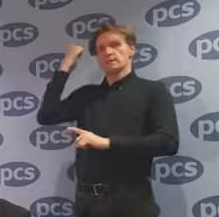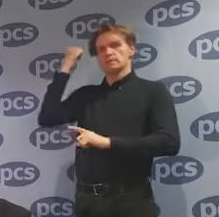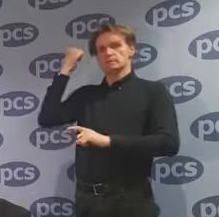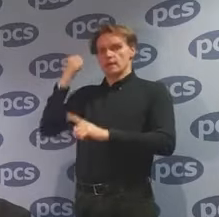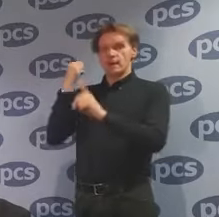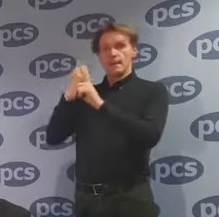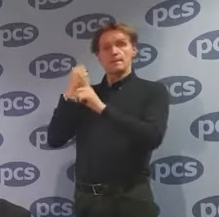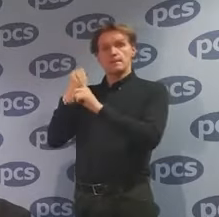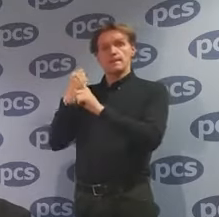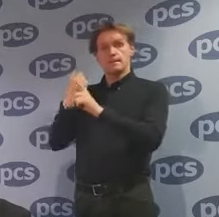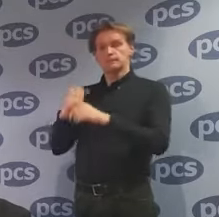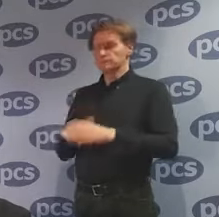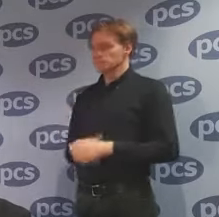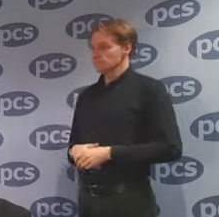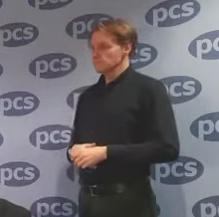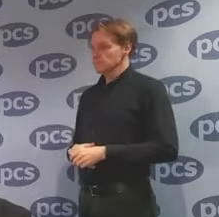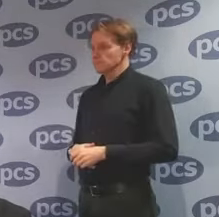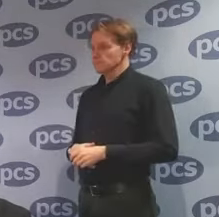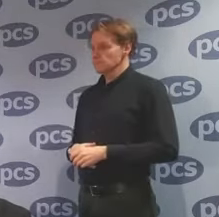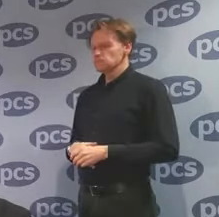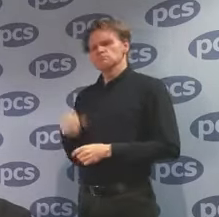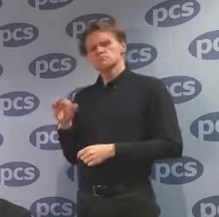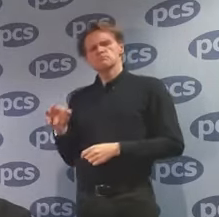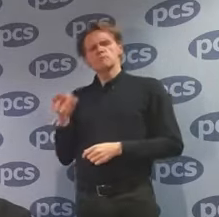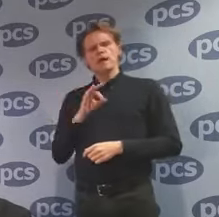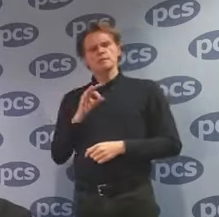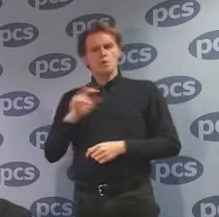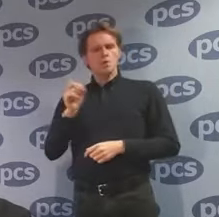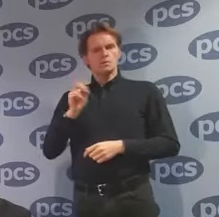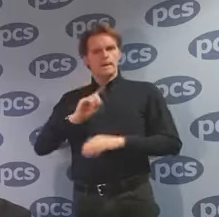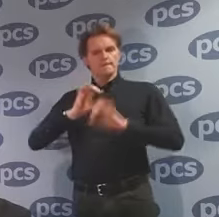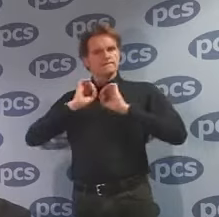have you any feedback at the moment on the position of other public sector